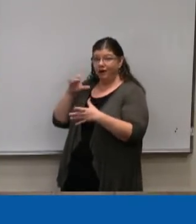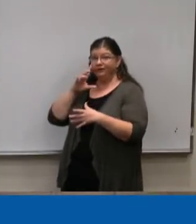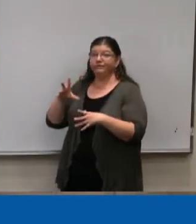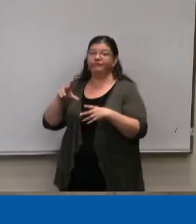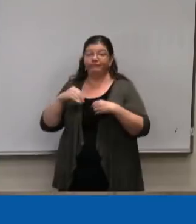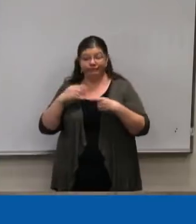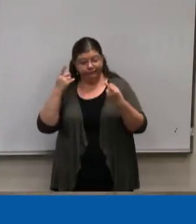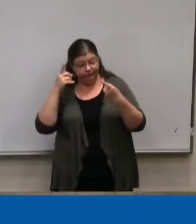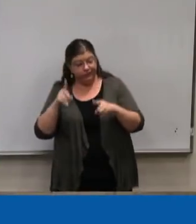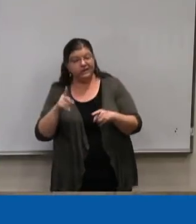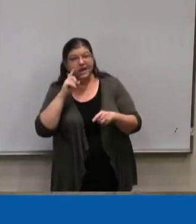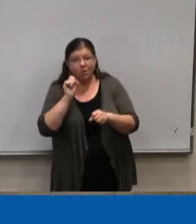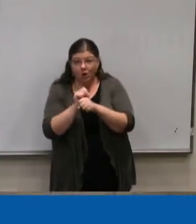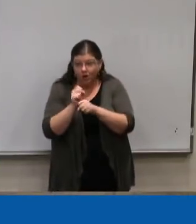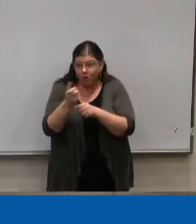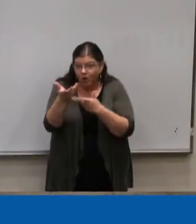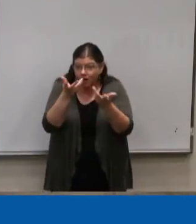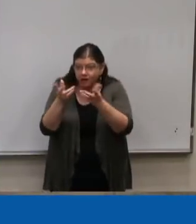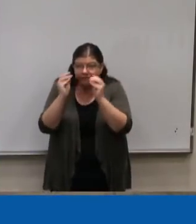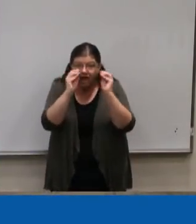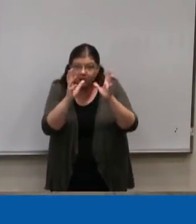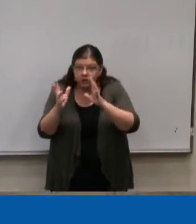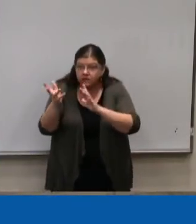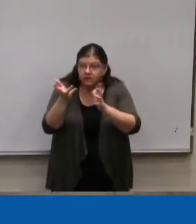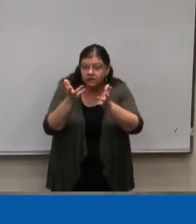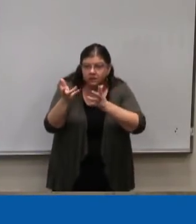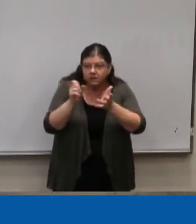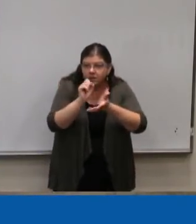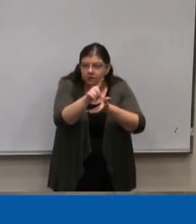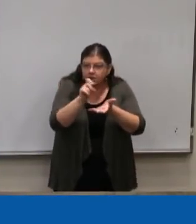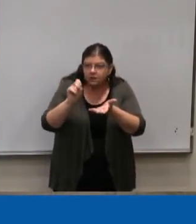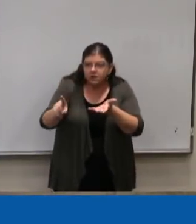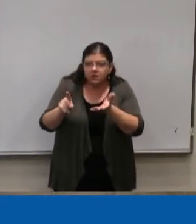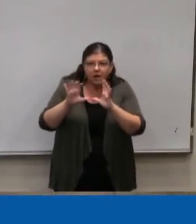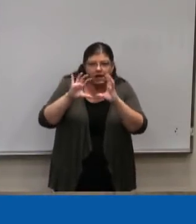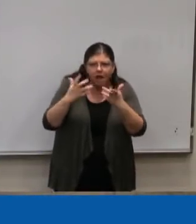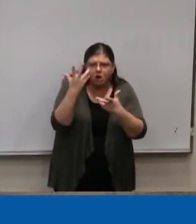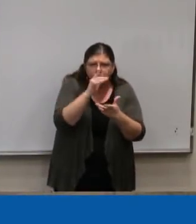started working with their faculty to ask them ?What would your classes look like in the fall